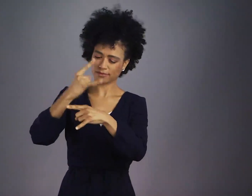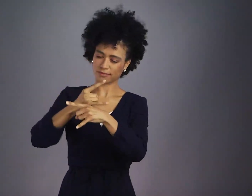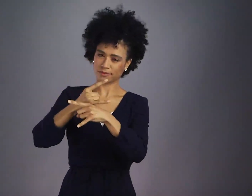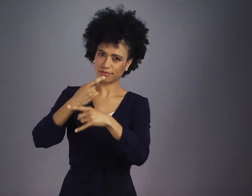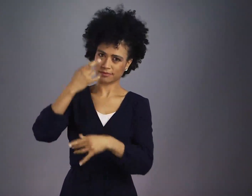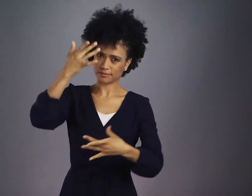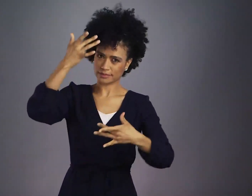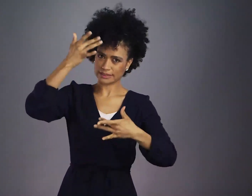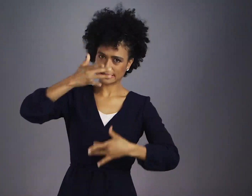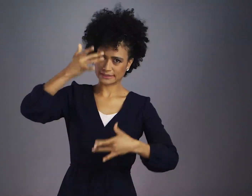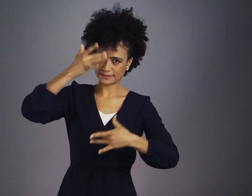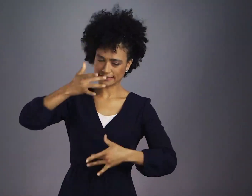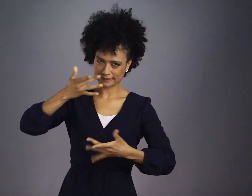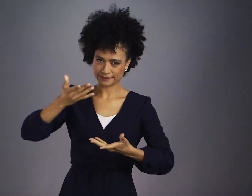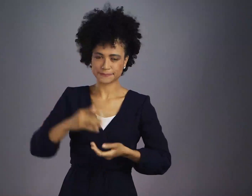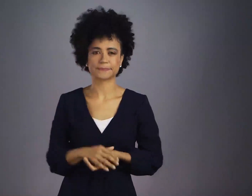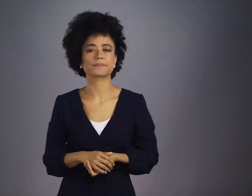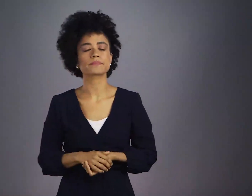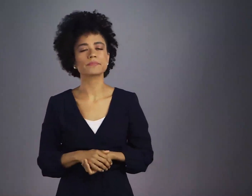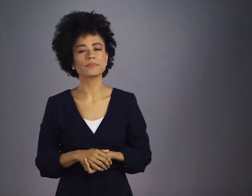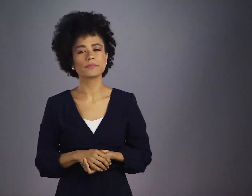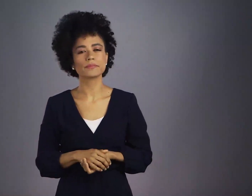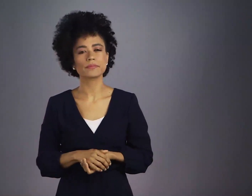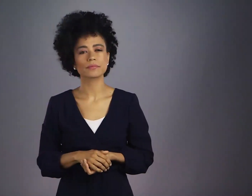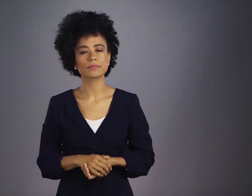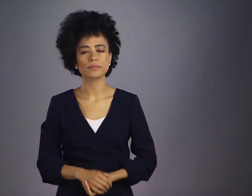who do not understand alcoholics.